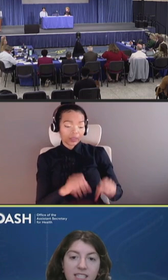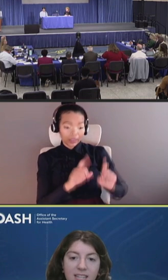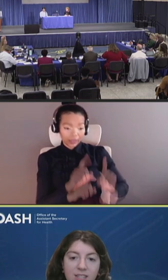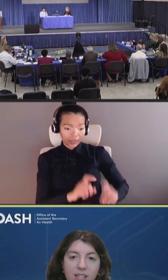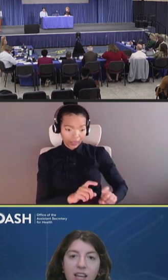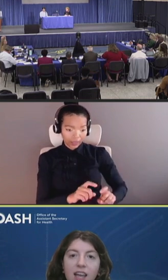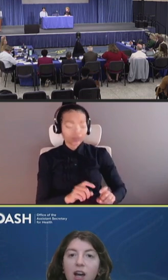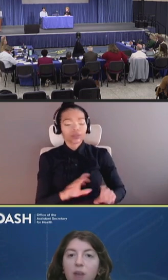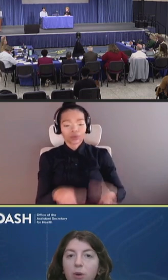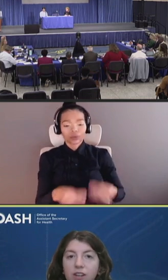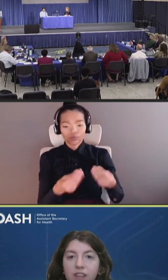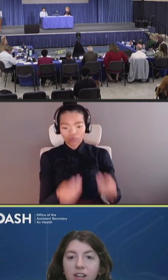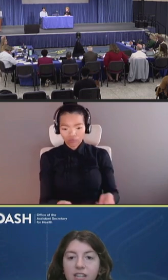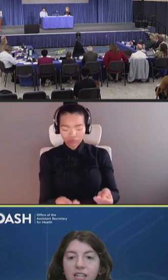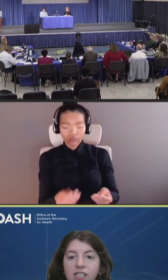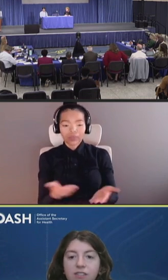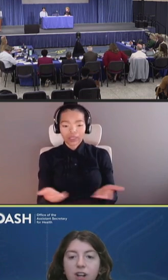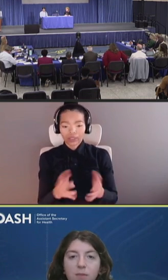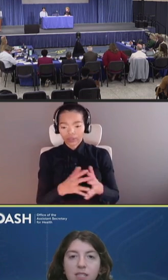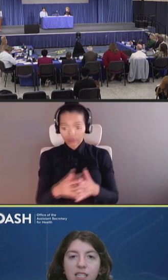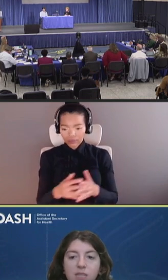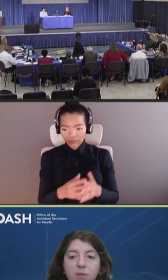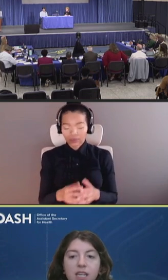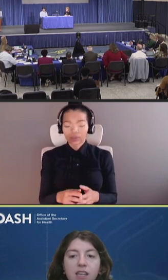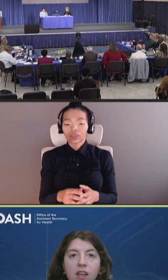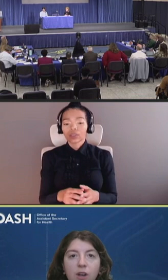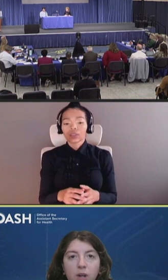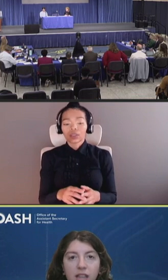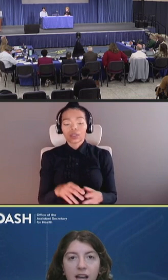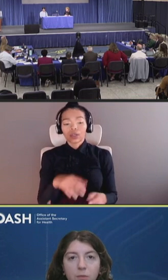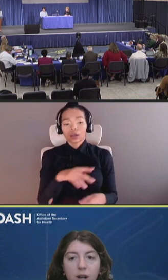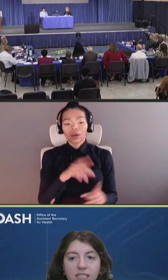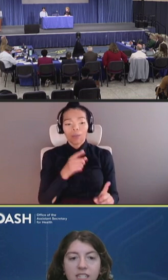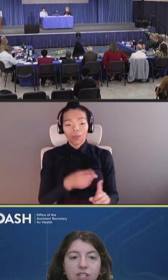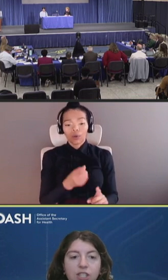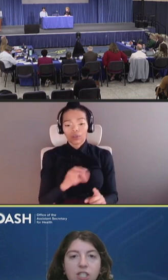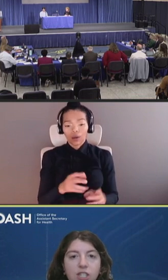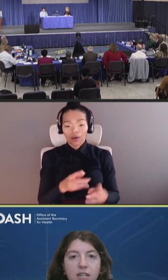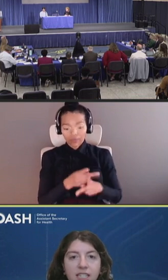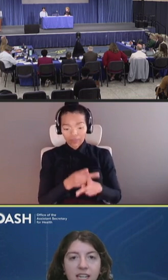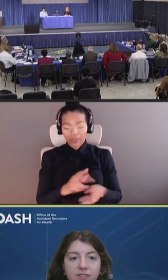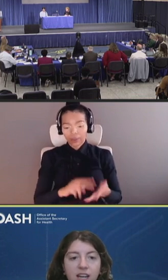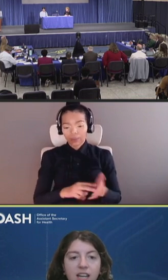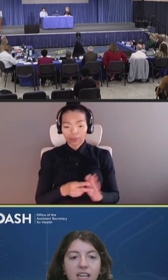States. A point-of-care test for hepatitis B would allow practitioners to identify if